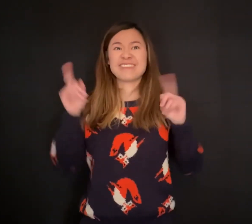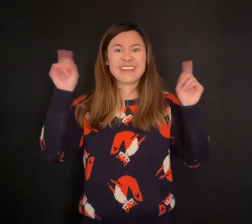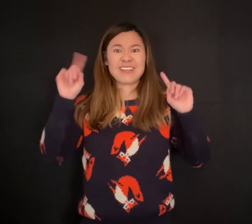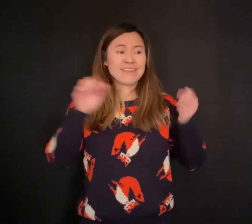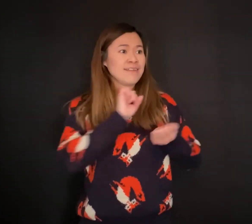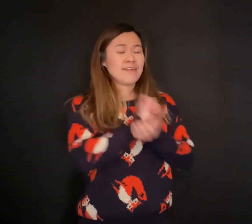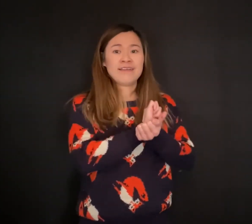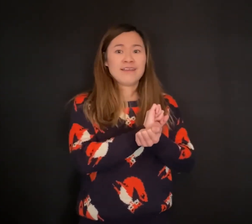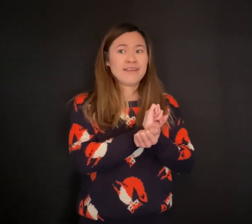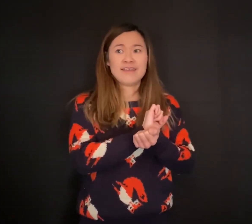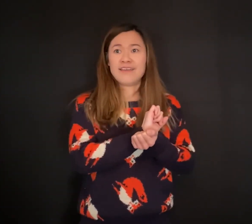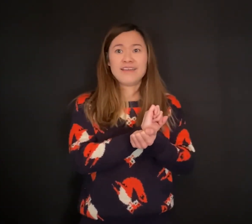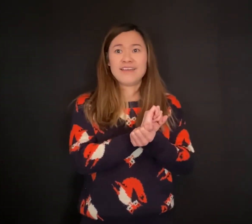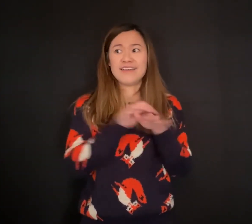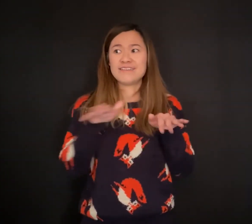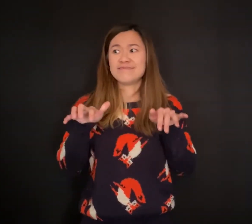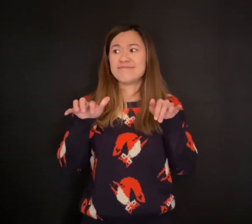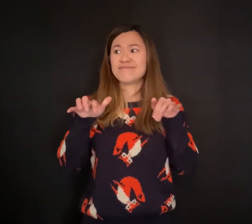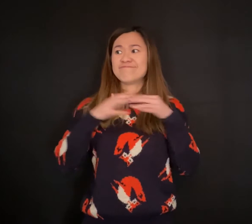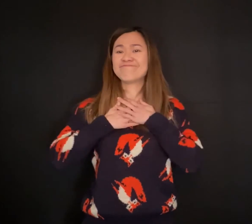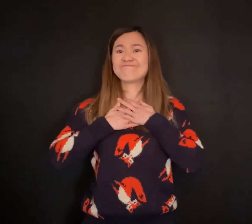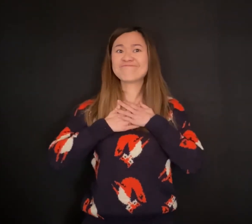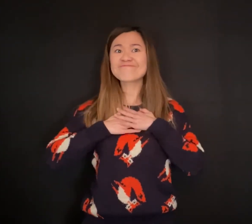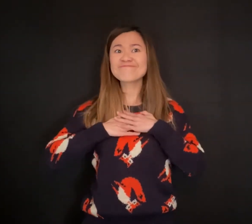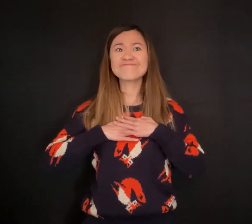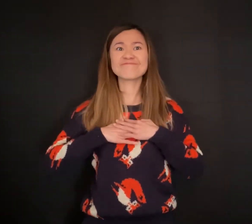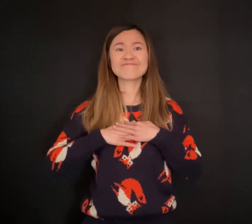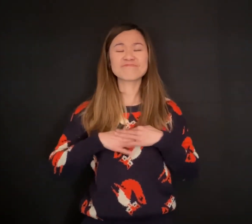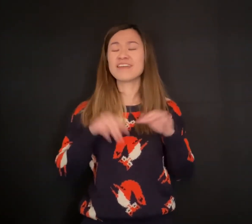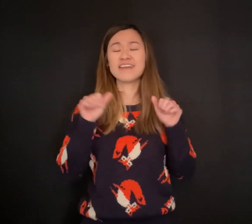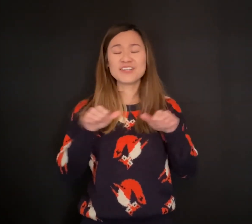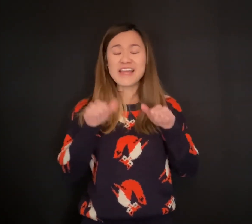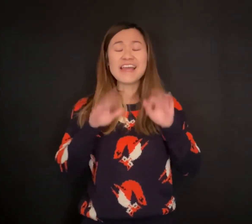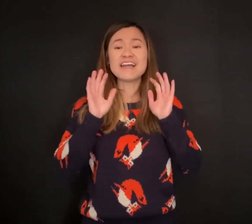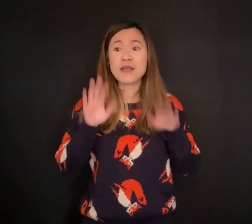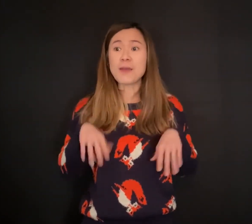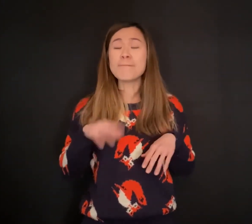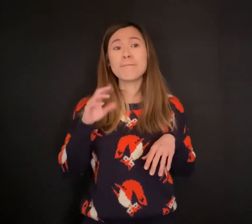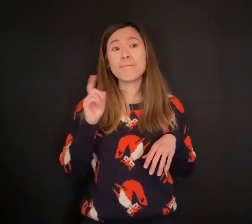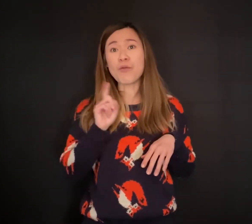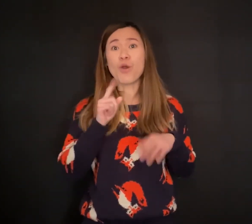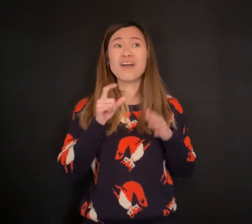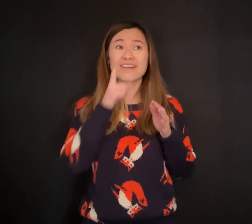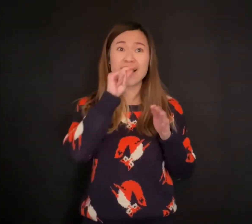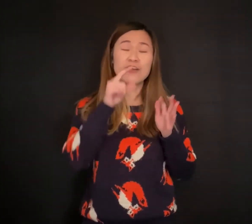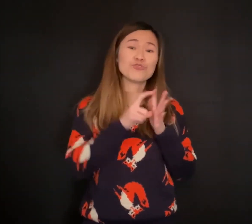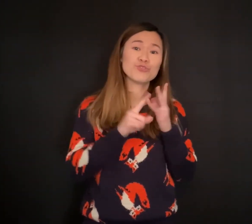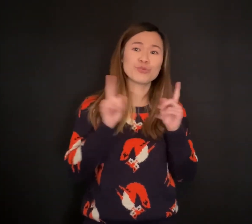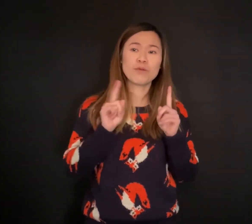Now I'm stuck and that's really bothering me. But what I can do